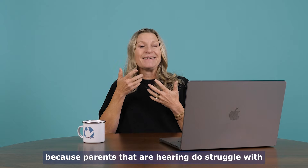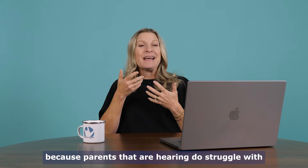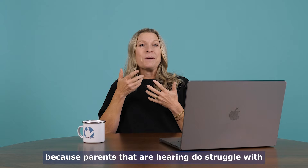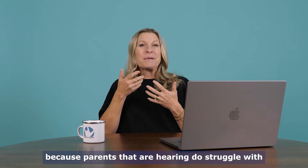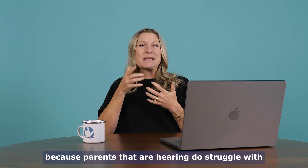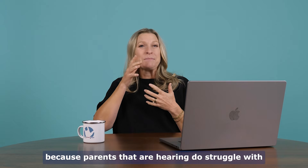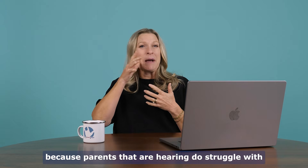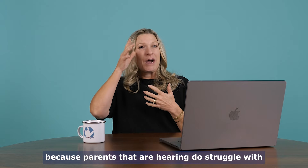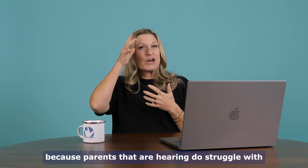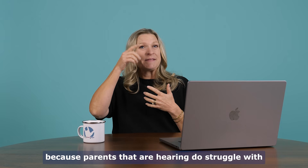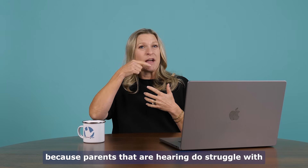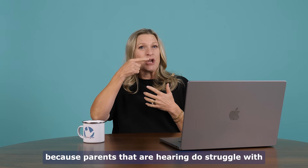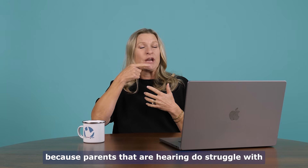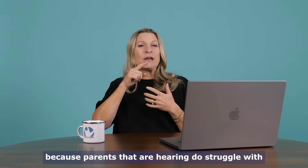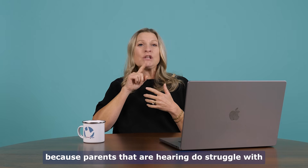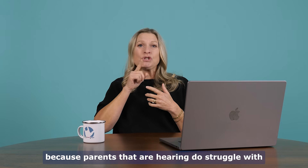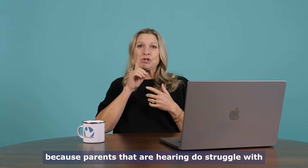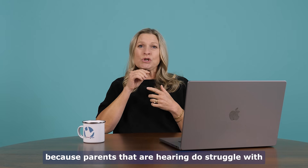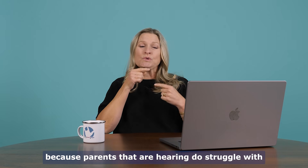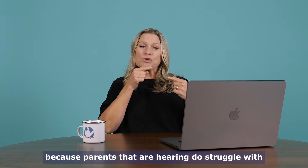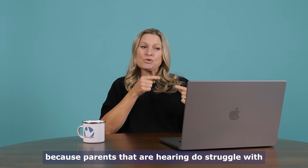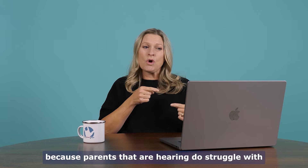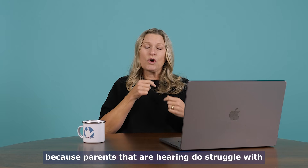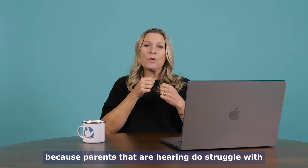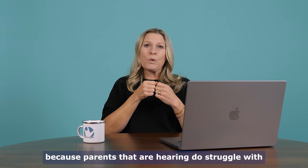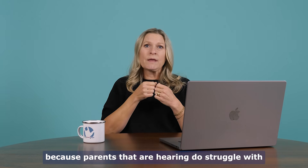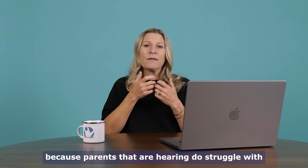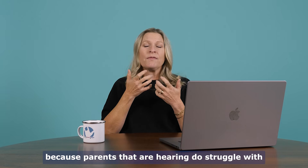because parents that are hearing do struggle with